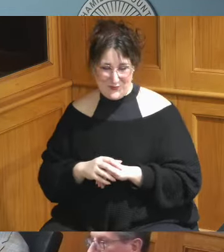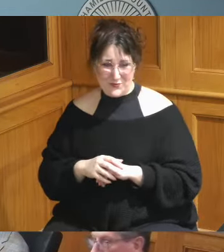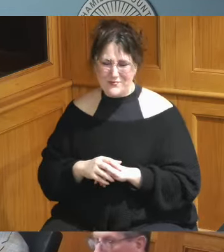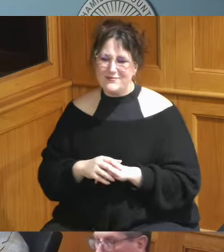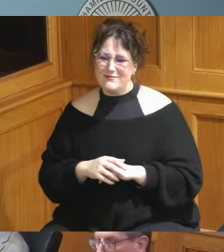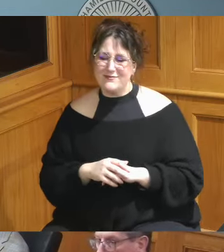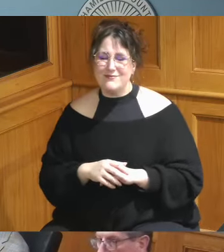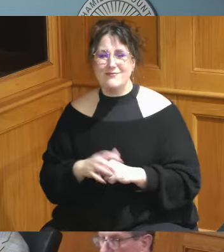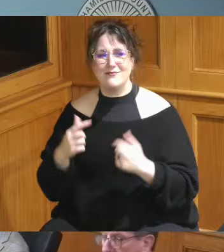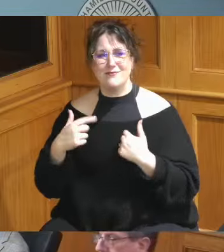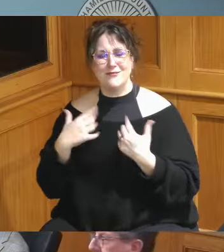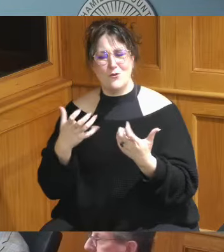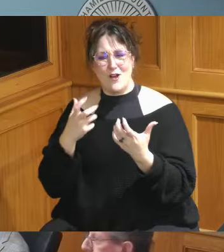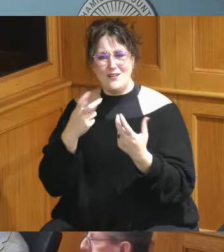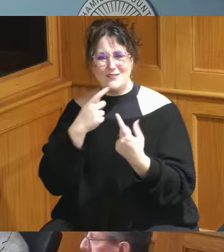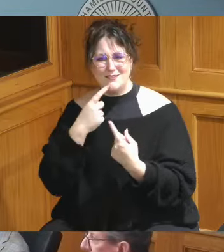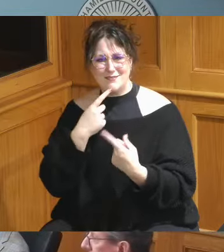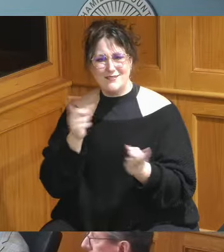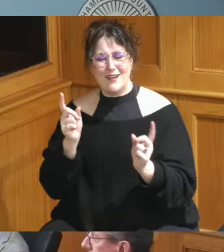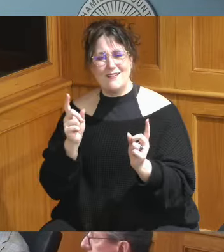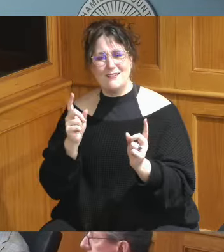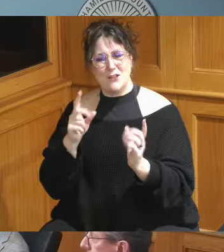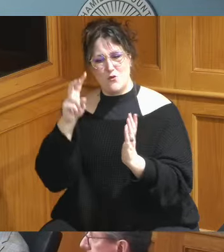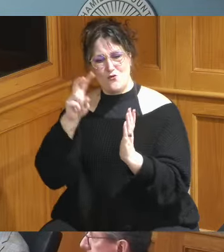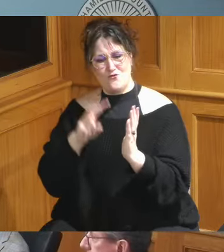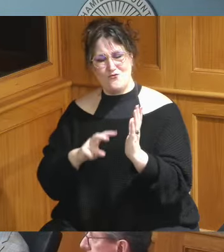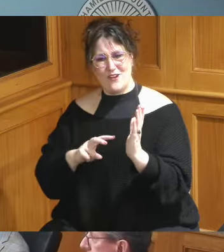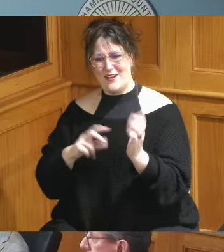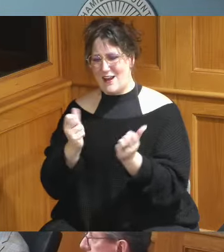want to say and we'll we'll read through all of the accolades here. In fact, why don't we